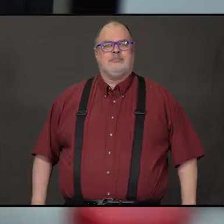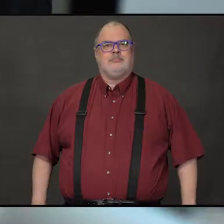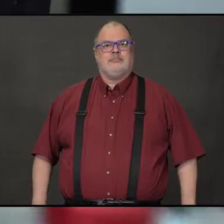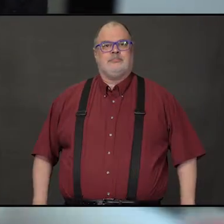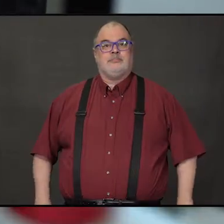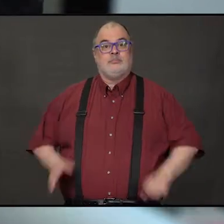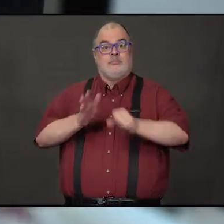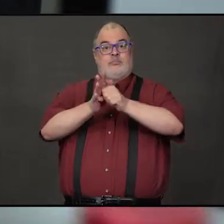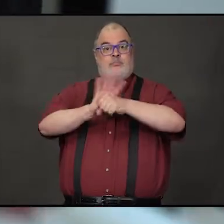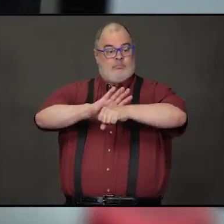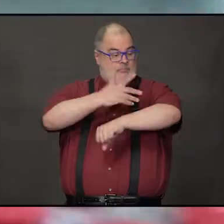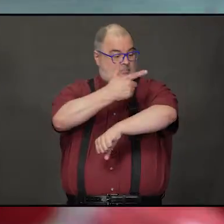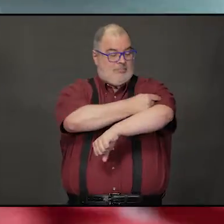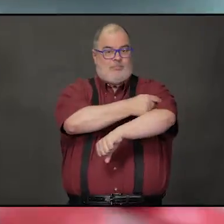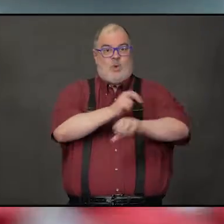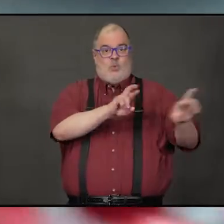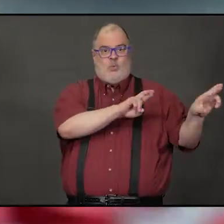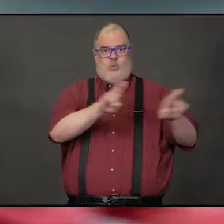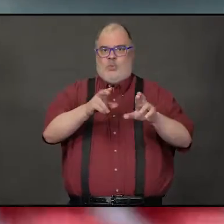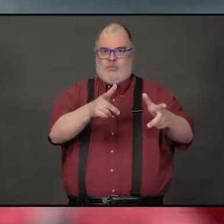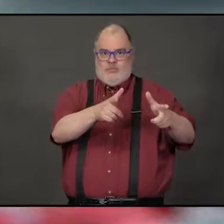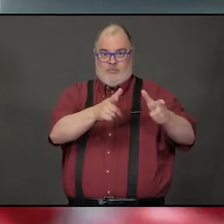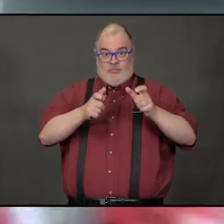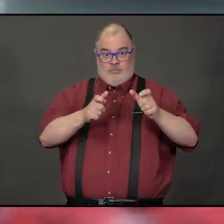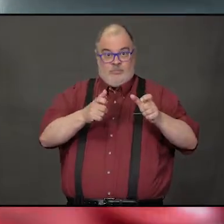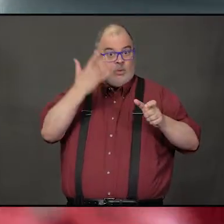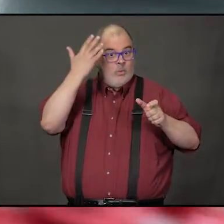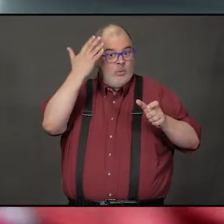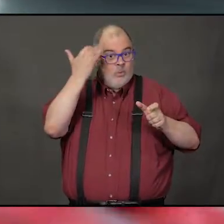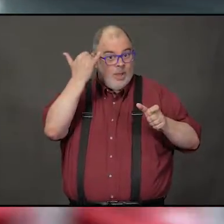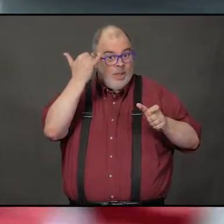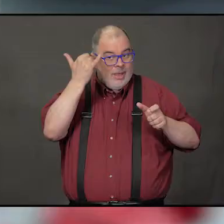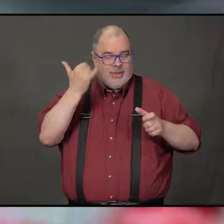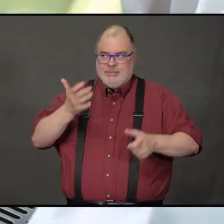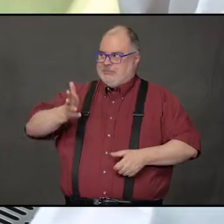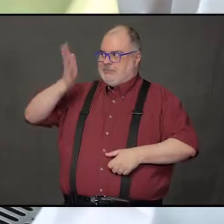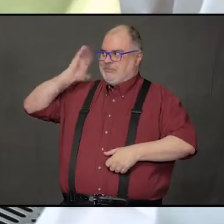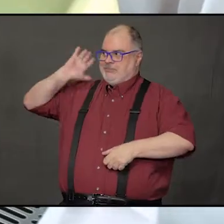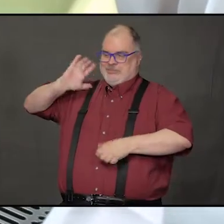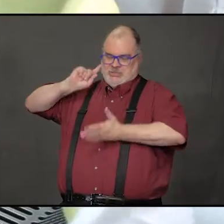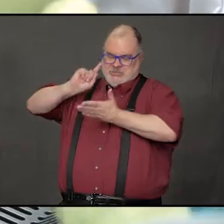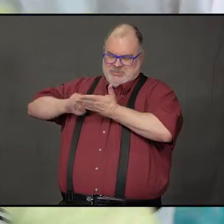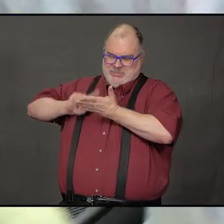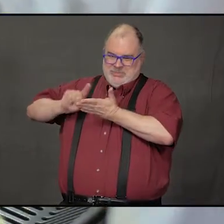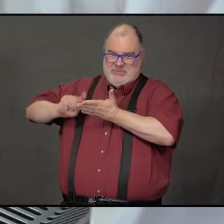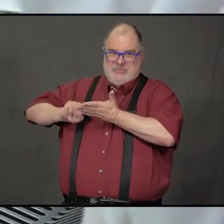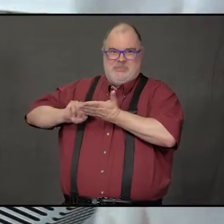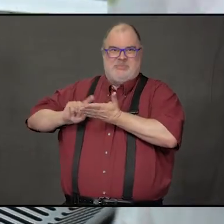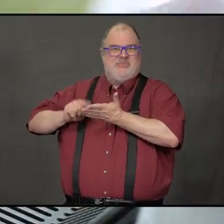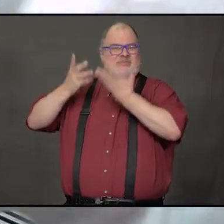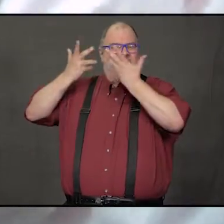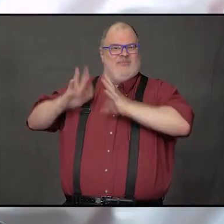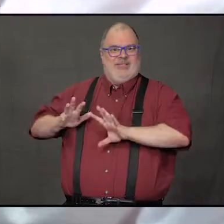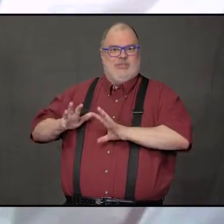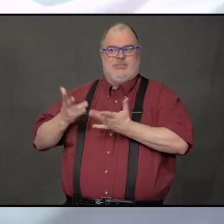The COVID-19 vaccines were available very quickly because a lot of work had already been done to develop this type of vaccine.